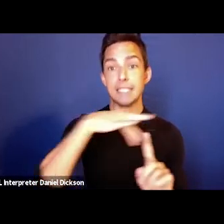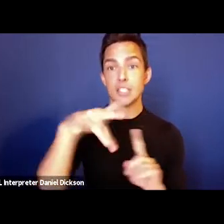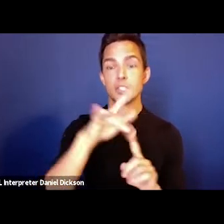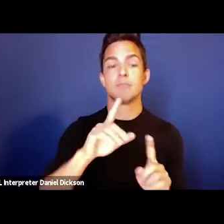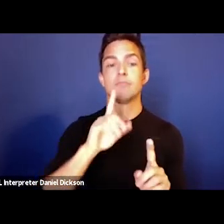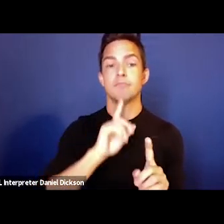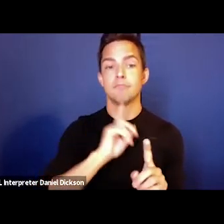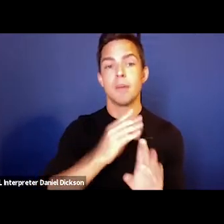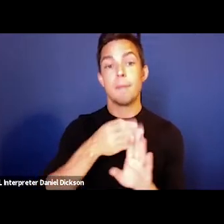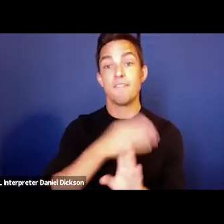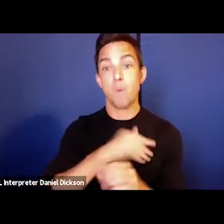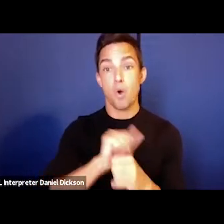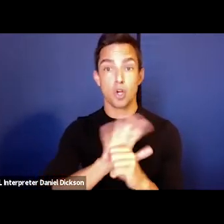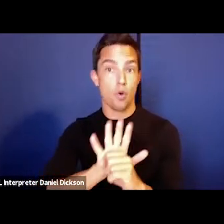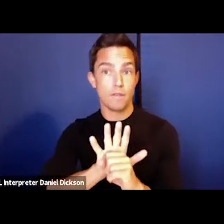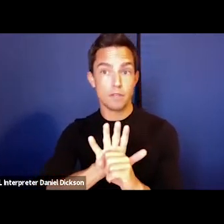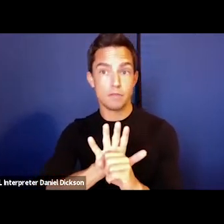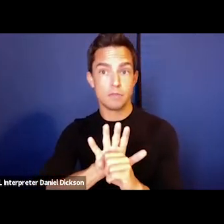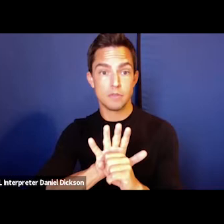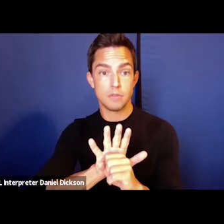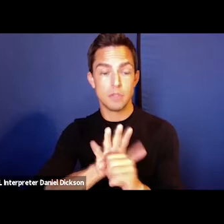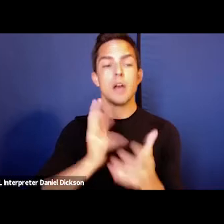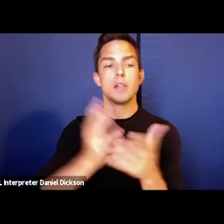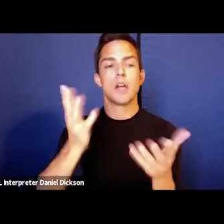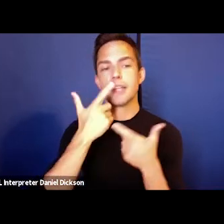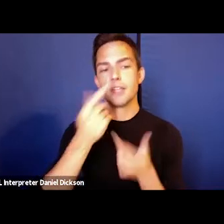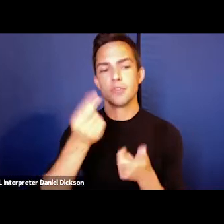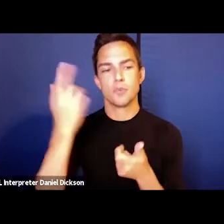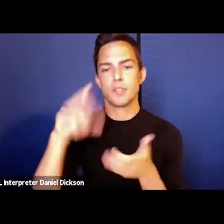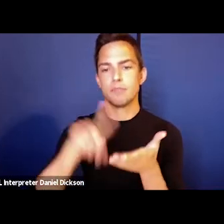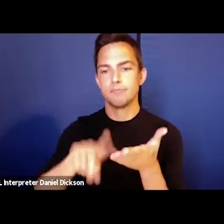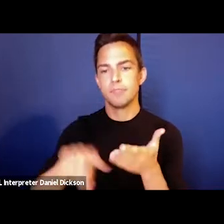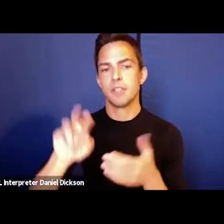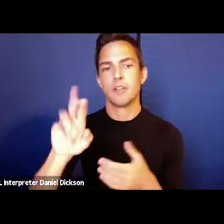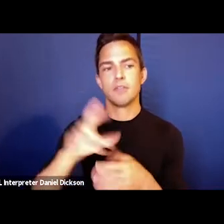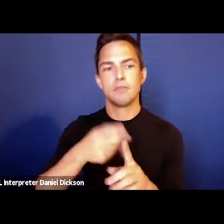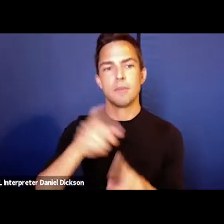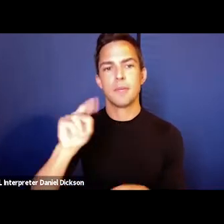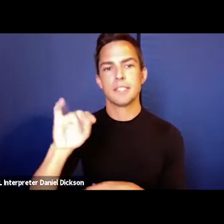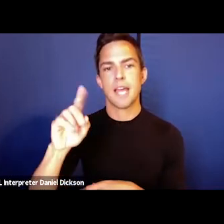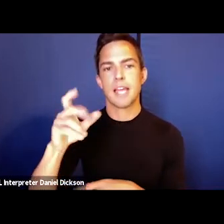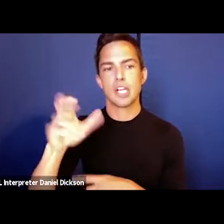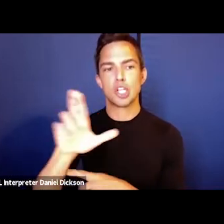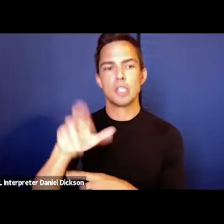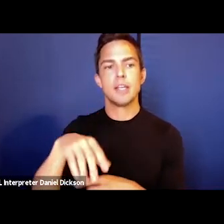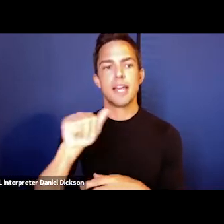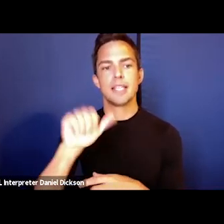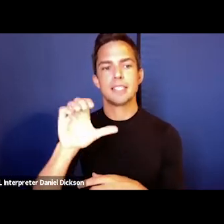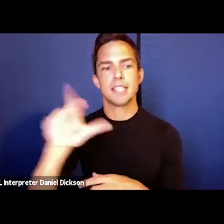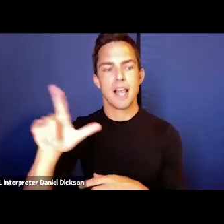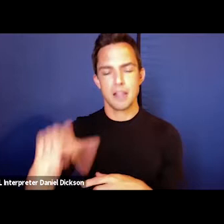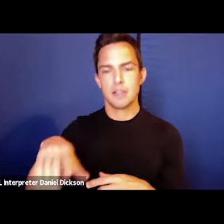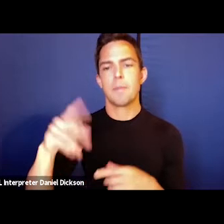interest that has taken place from NIDLLR, ACL and public health in general has really been driven